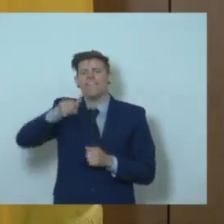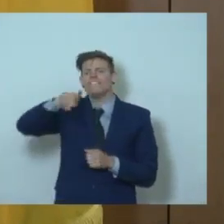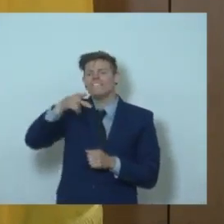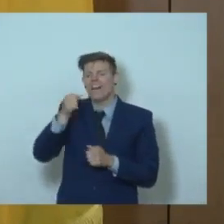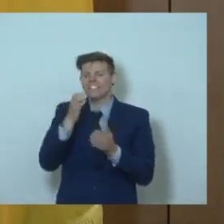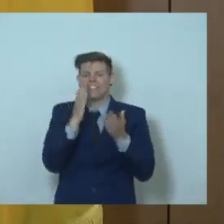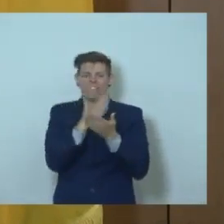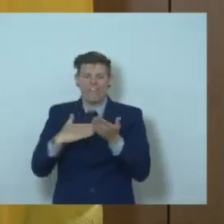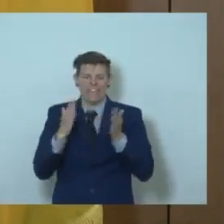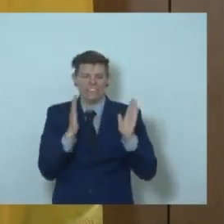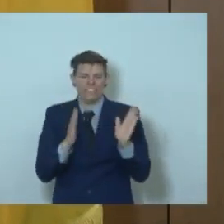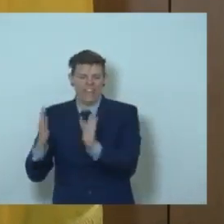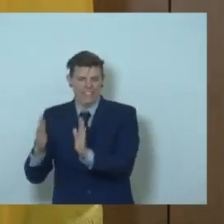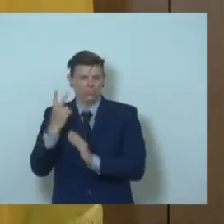SO BARS ARE LATER.